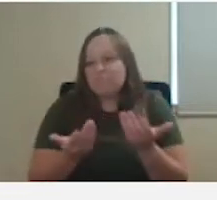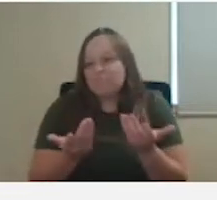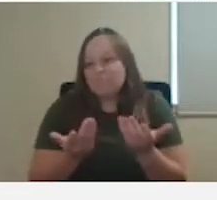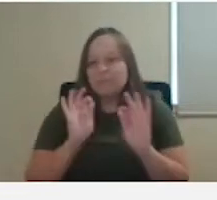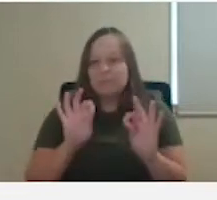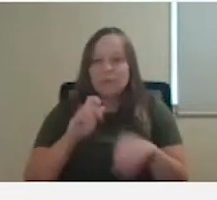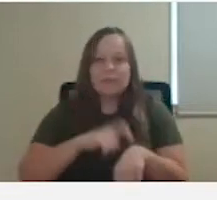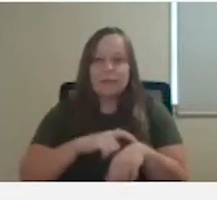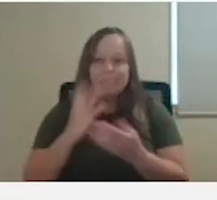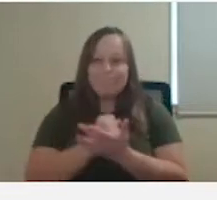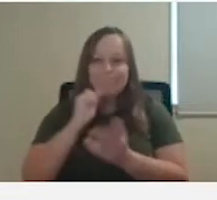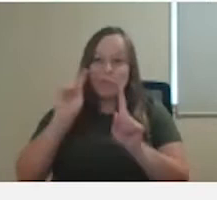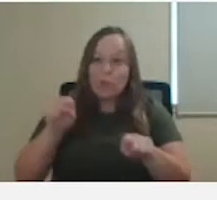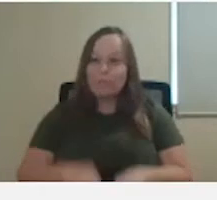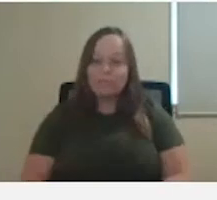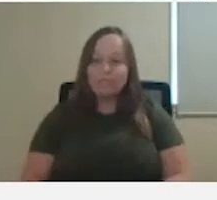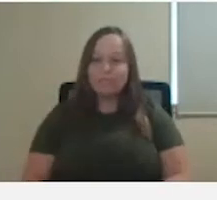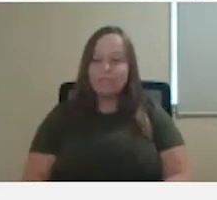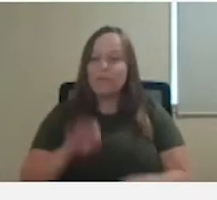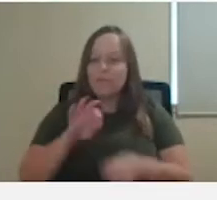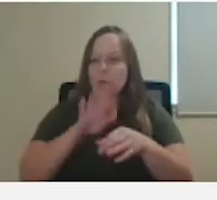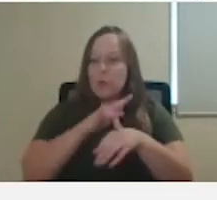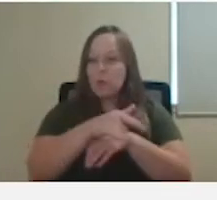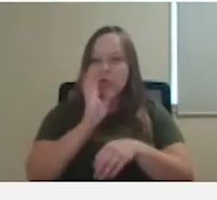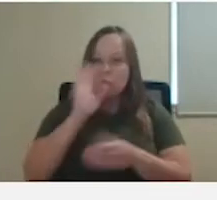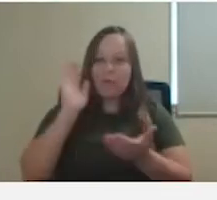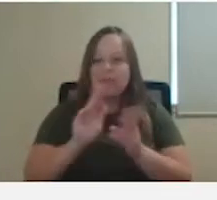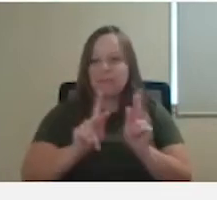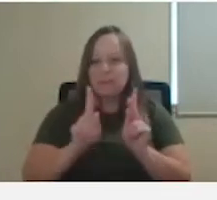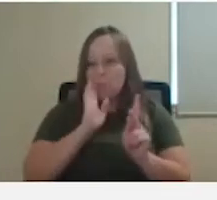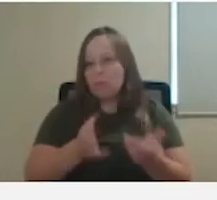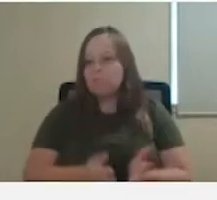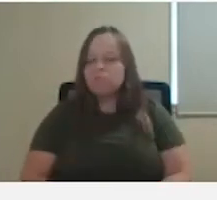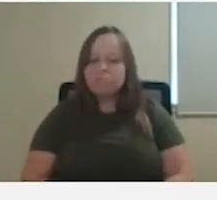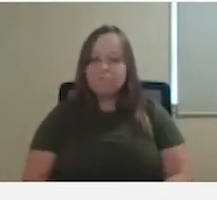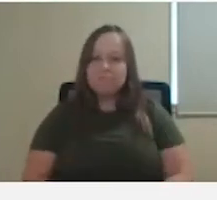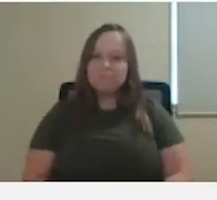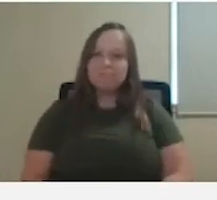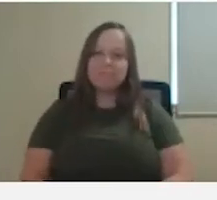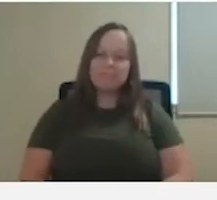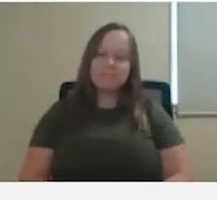So just voting early, you're going to come into contact with less people.